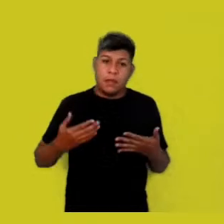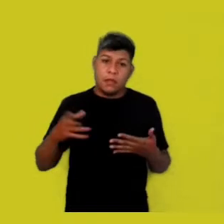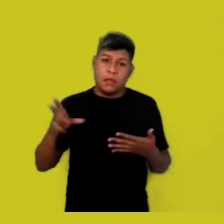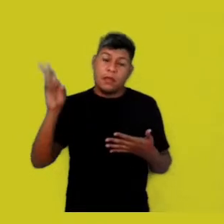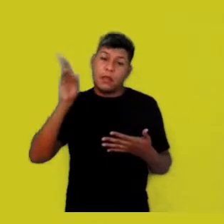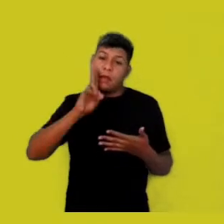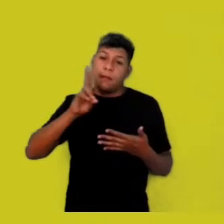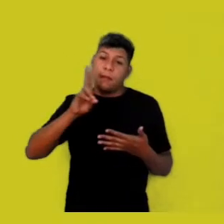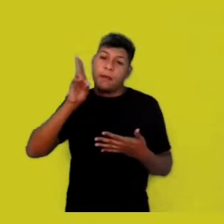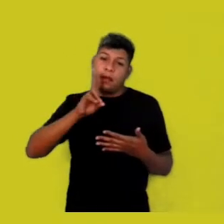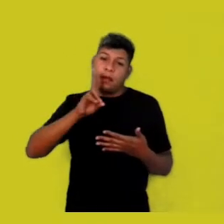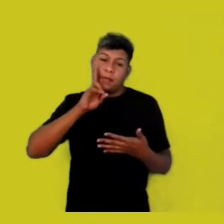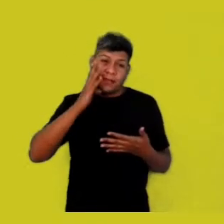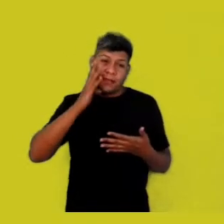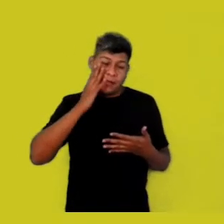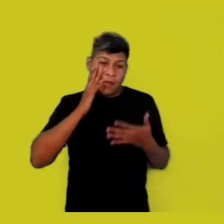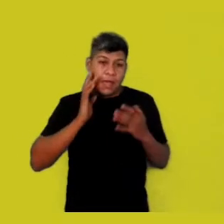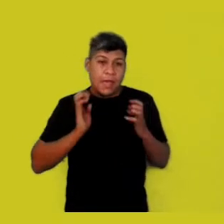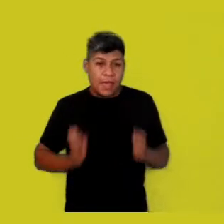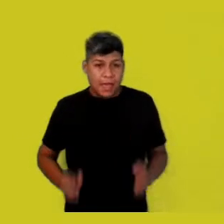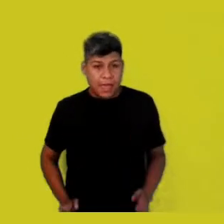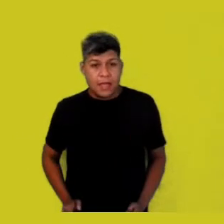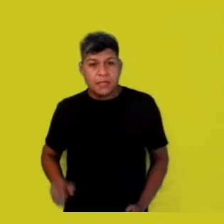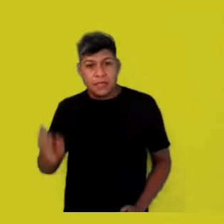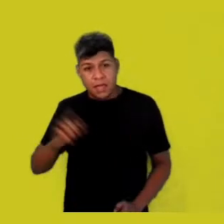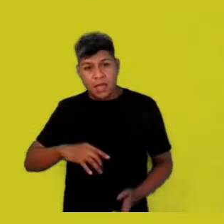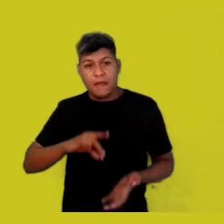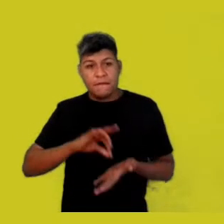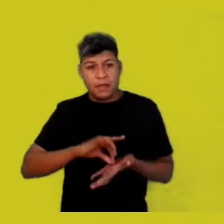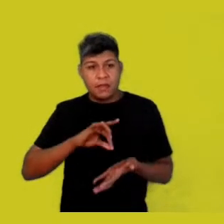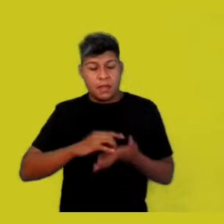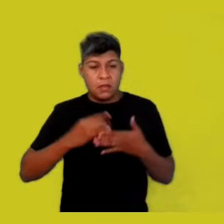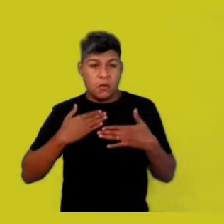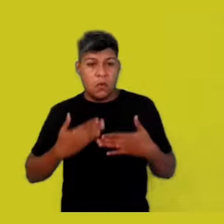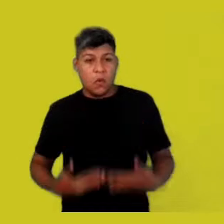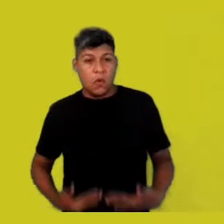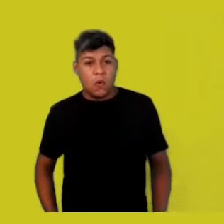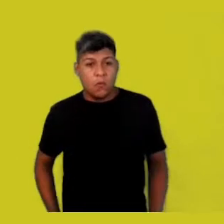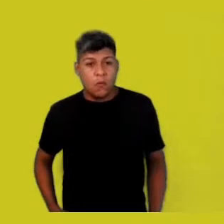where ethics is, in fact, a body in this existence,